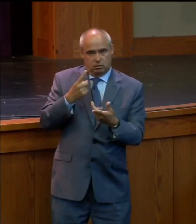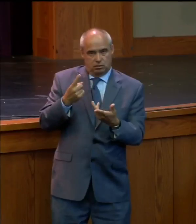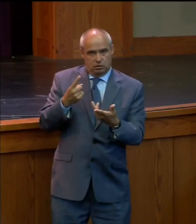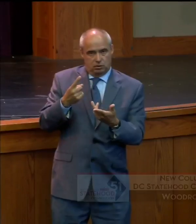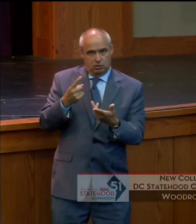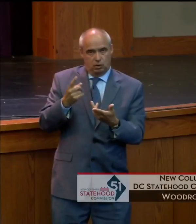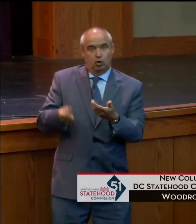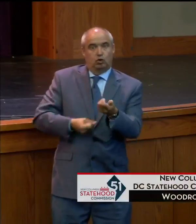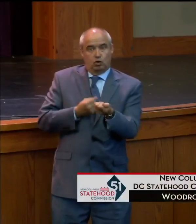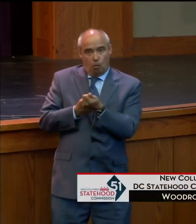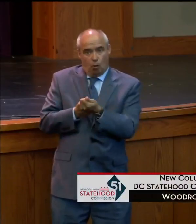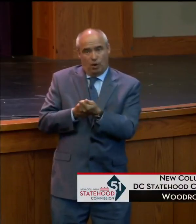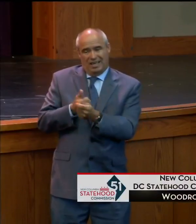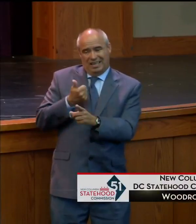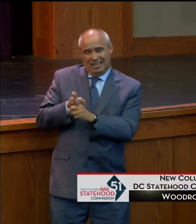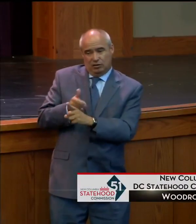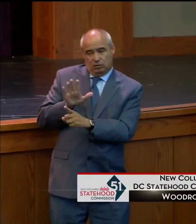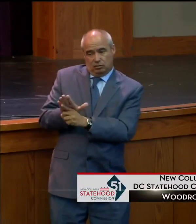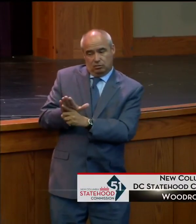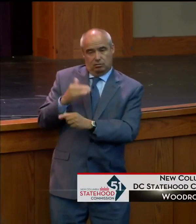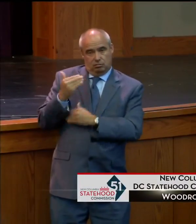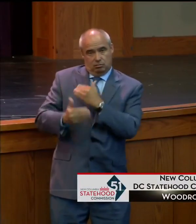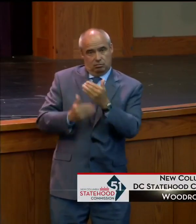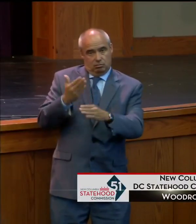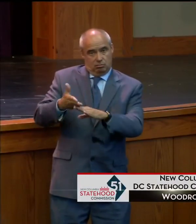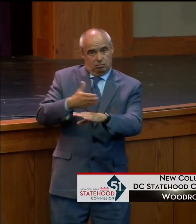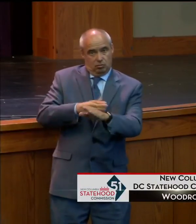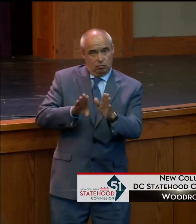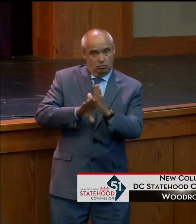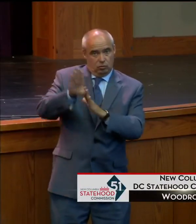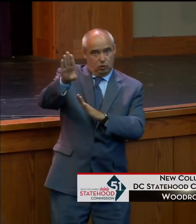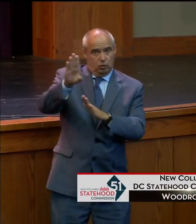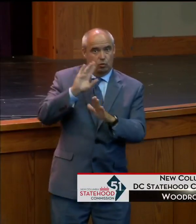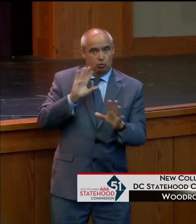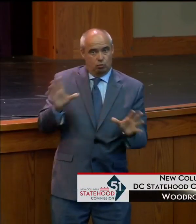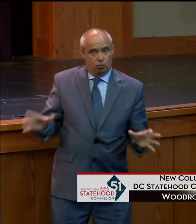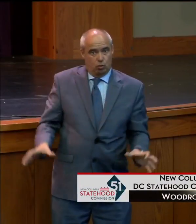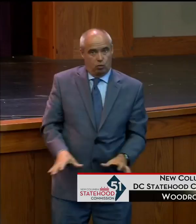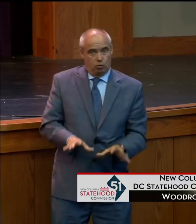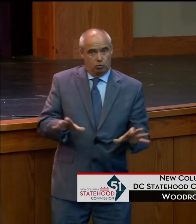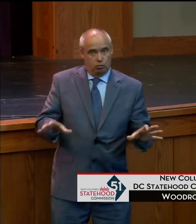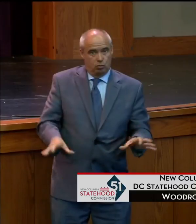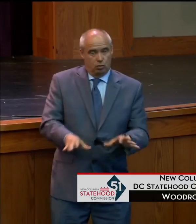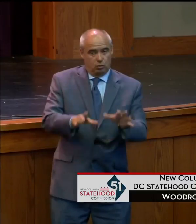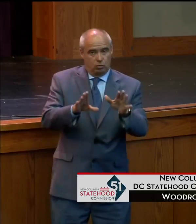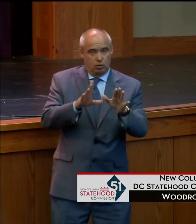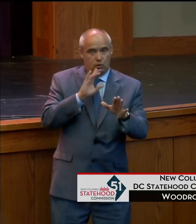SO SUPPORT HIS PROGRESSIVE MOVES TO GET THE CAMPAIGN PLATFORM